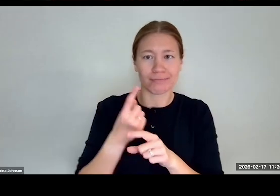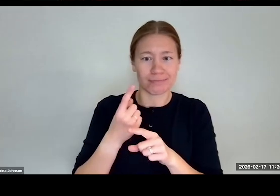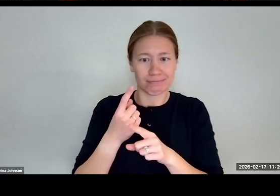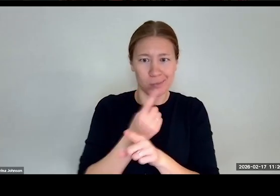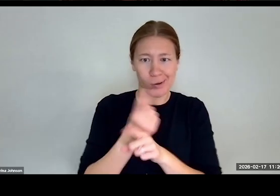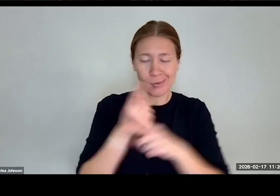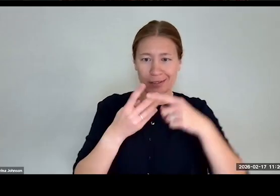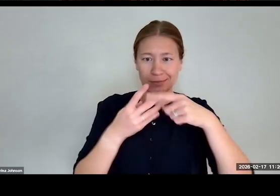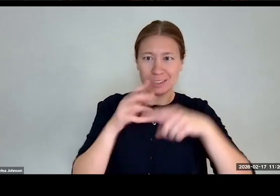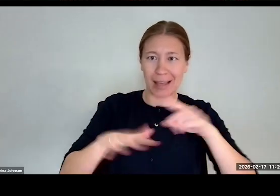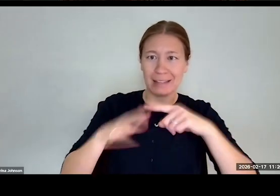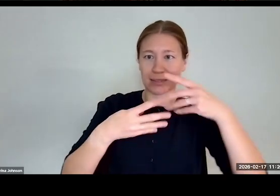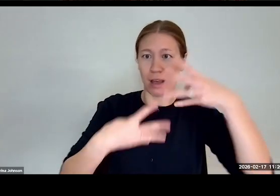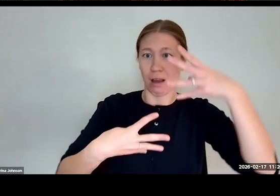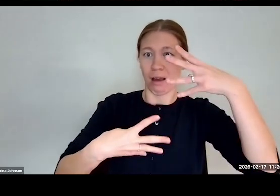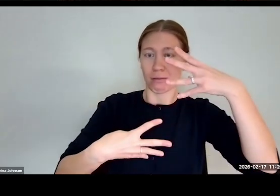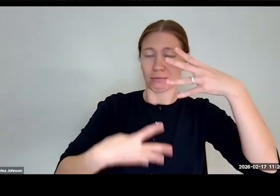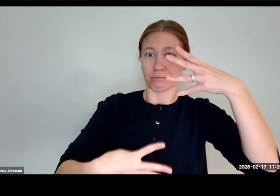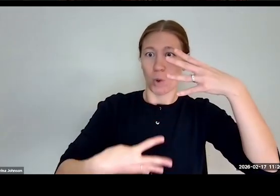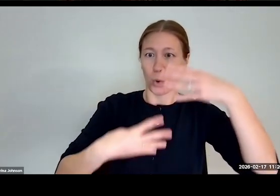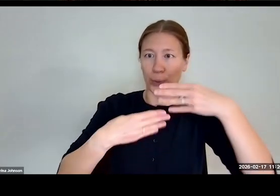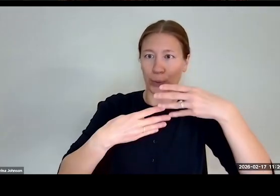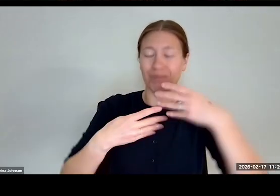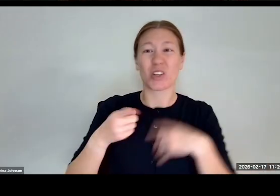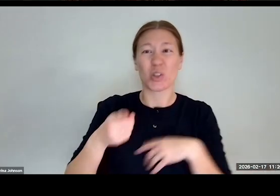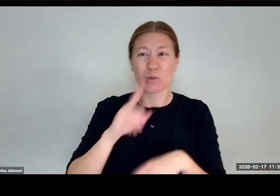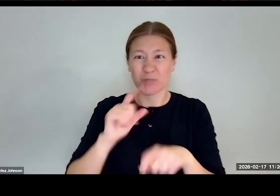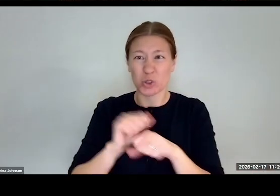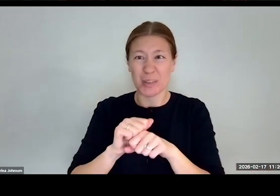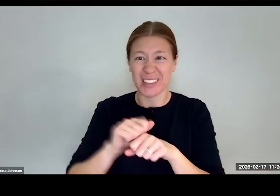If we add a hard break into our list, we actually break the list into multiple lists.